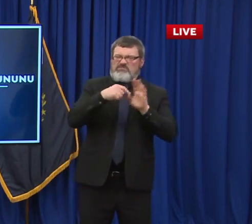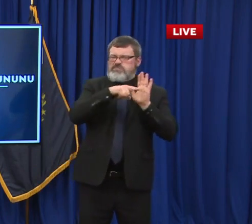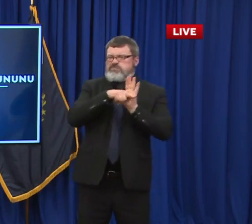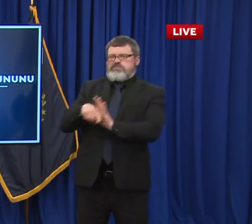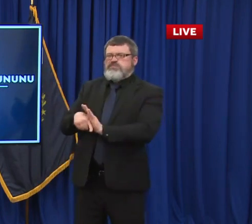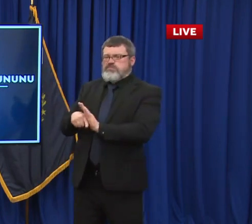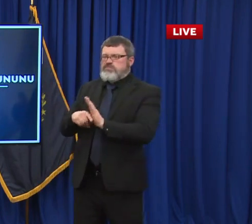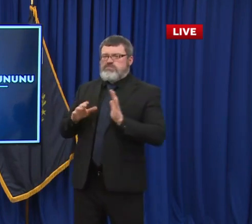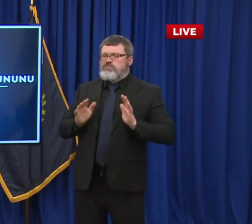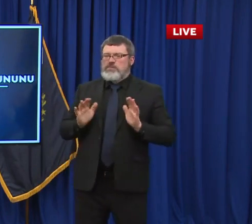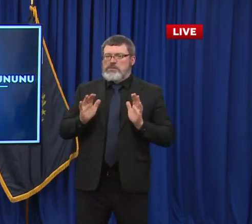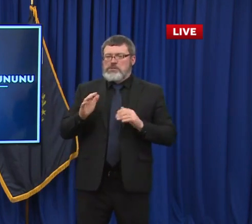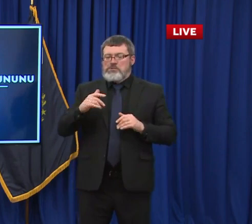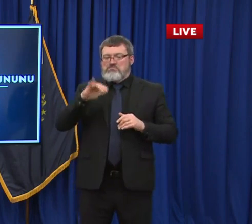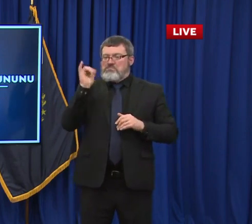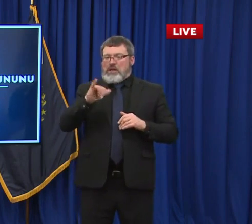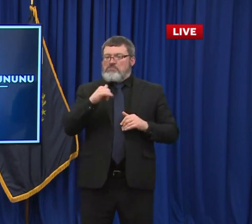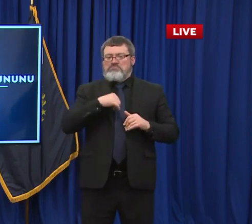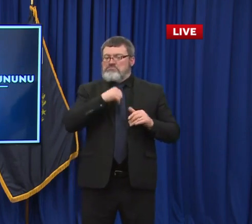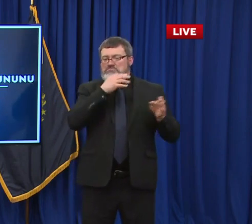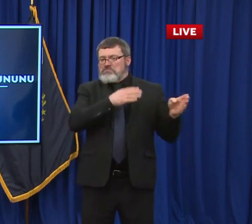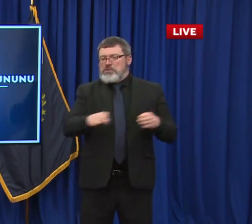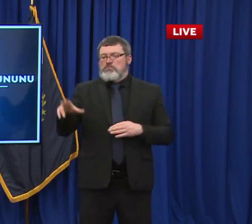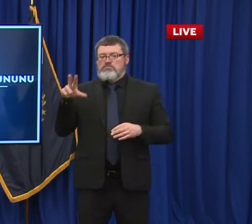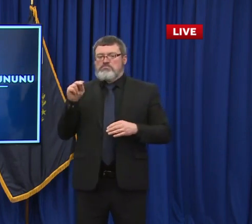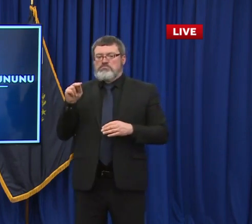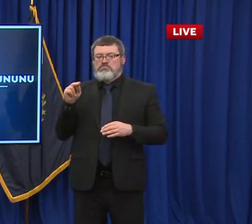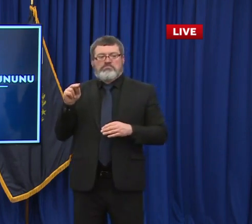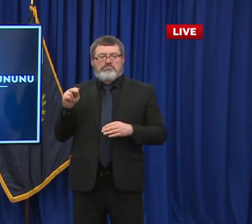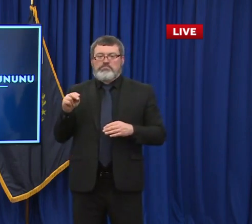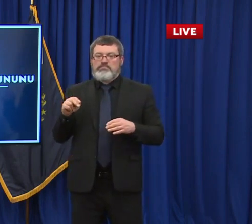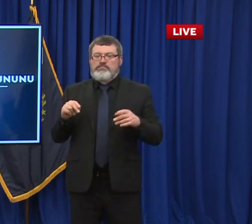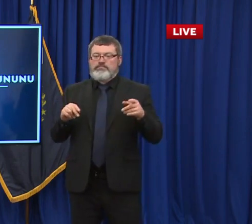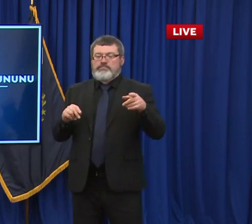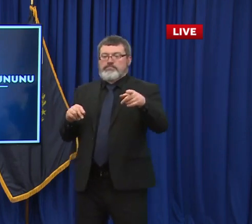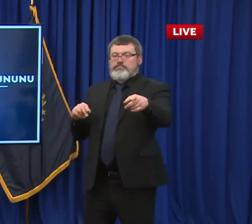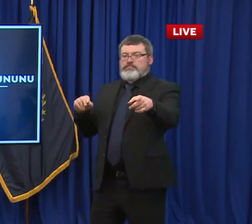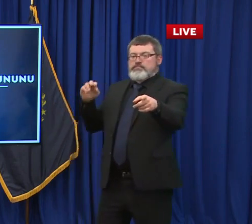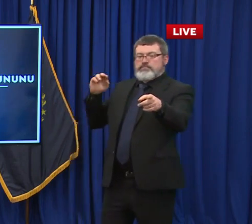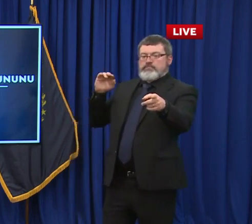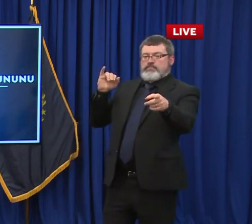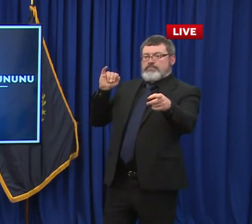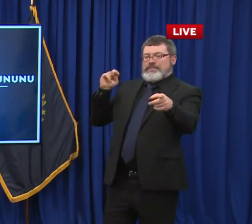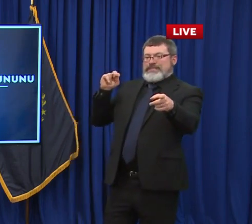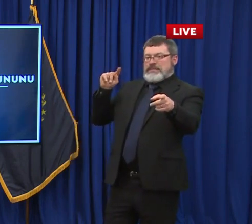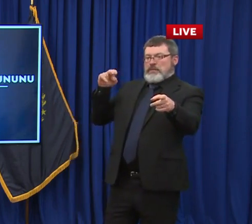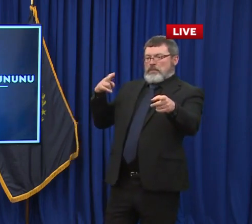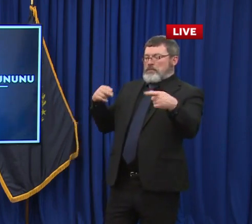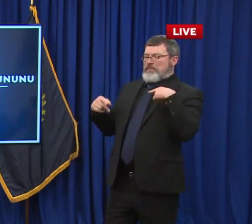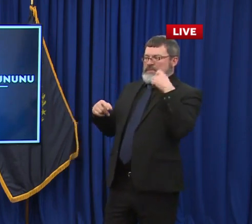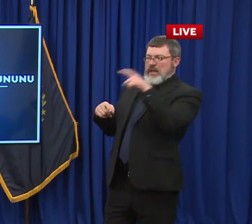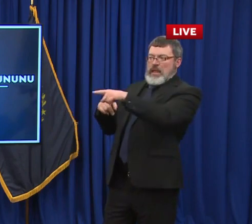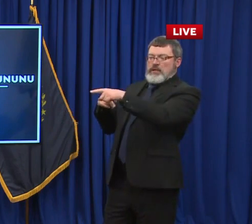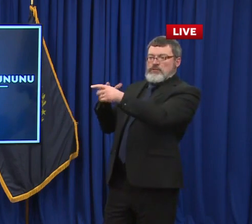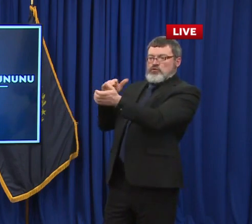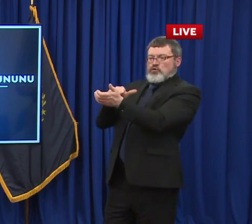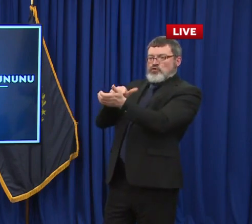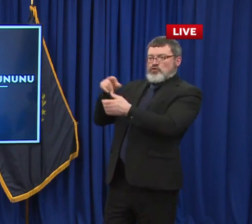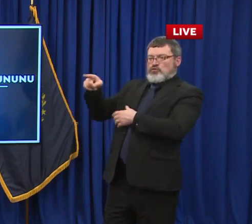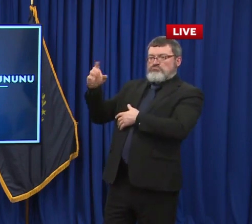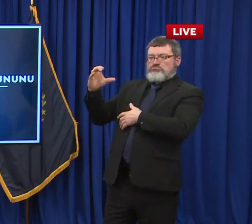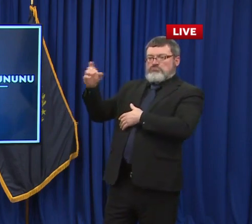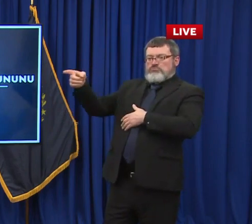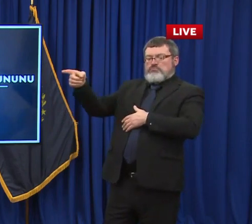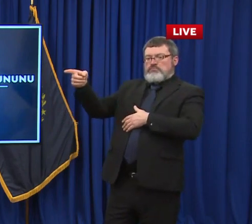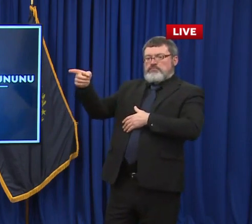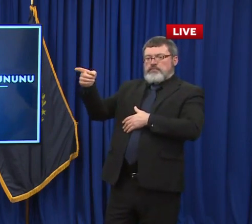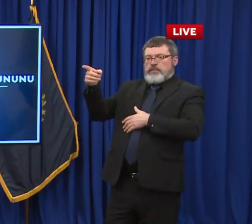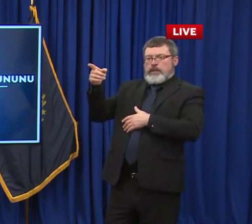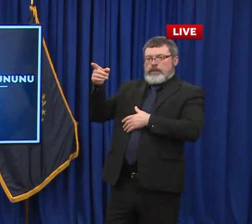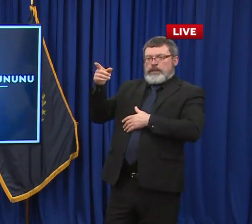I AM NOT SAYING IT COULD NOT HAPPEN, BUT WE ARE NOWHERE NEAR THAT AND THERE IS NO PLANS FOR THAT BECAUSE OF THE NEGATIVE EFFECTS.